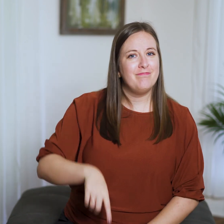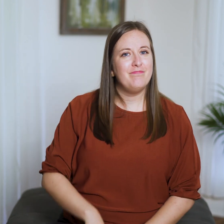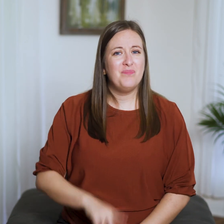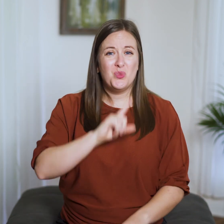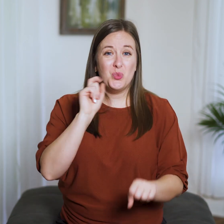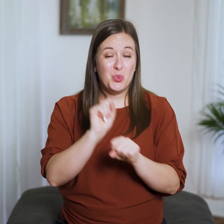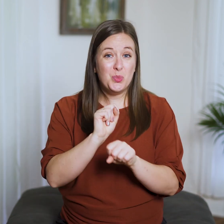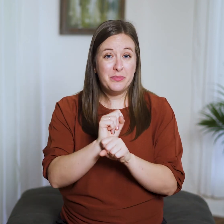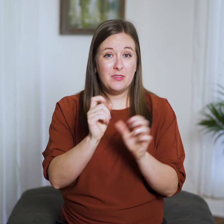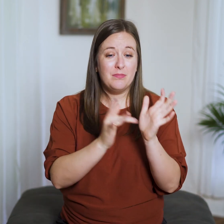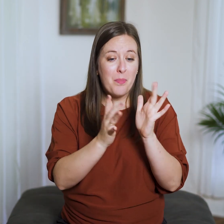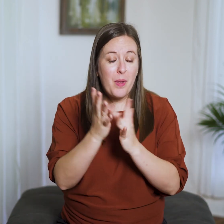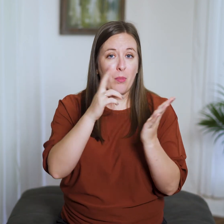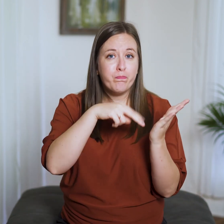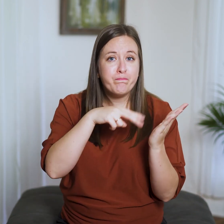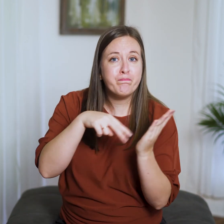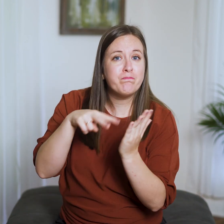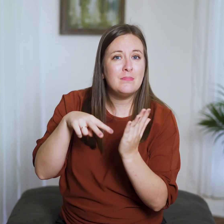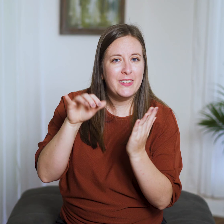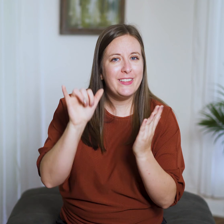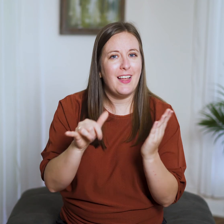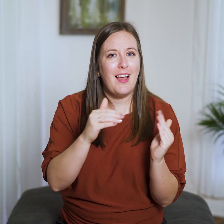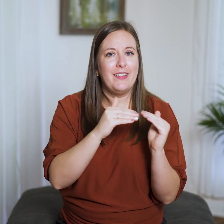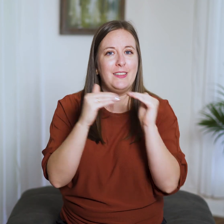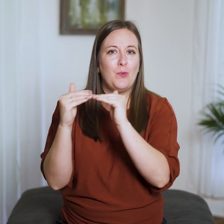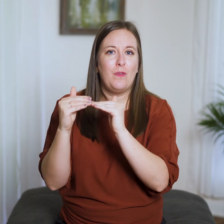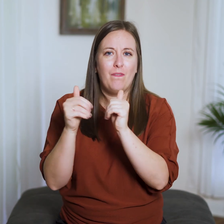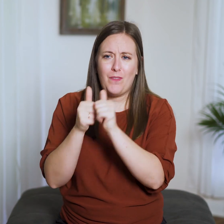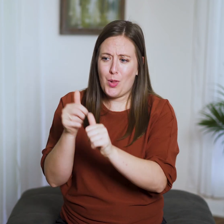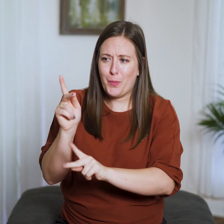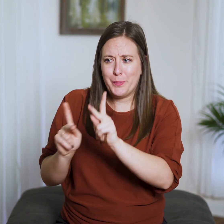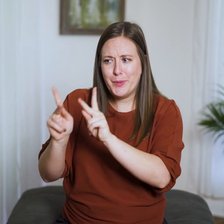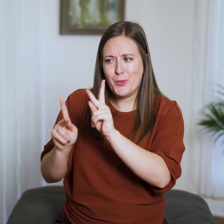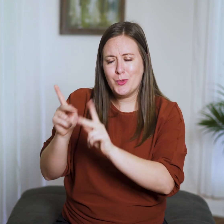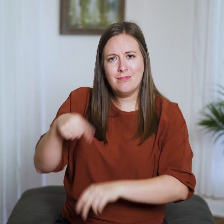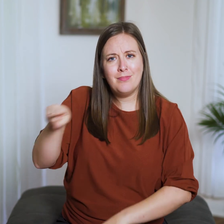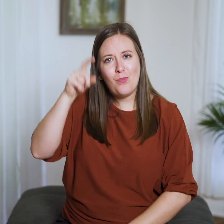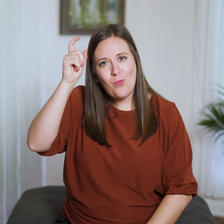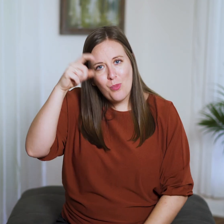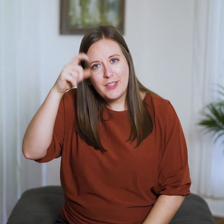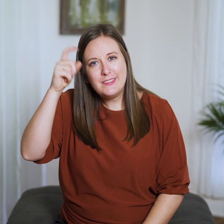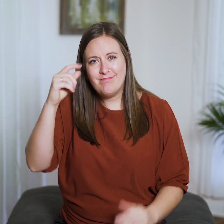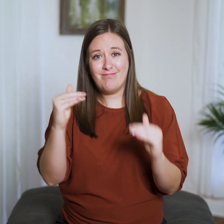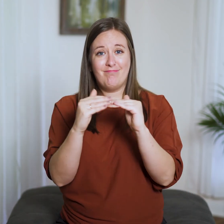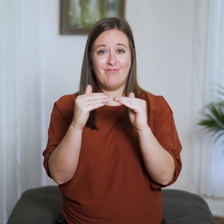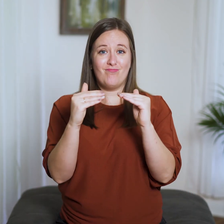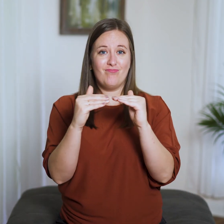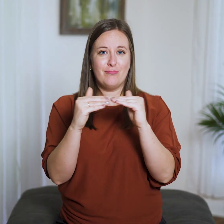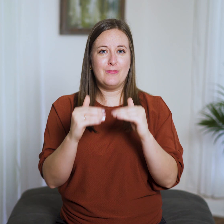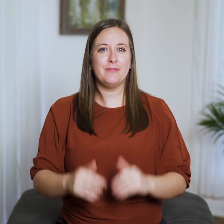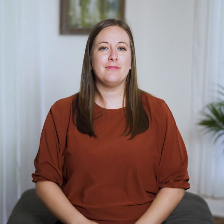And certainly, reading the Bible counts as walking with the wise!